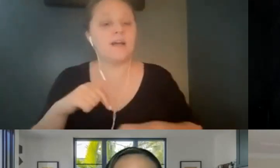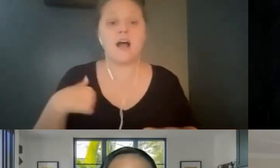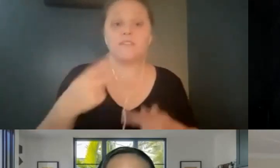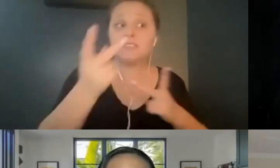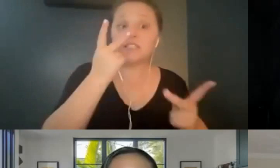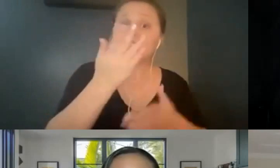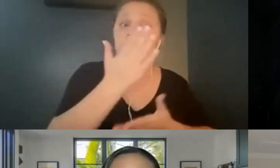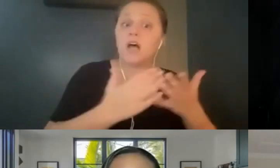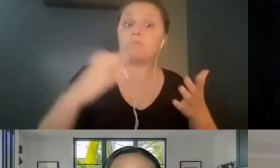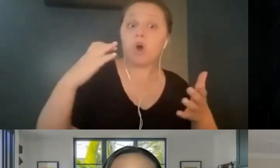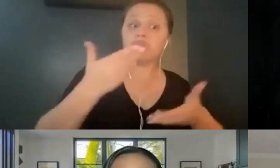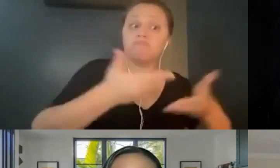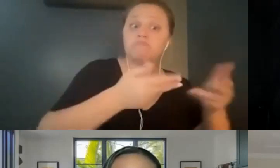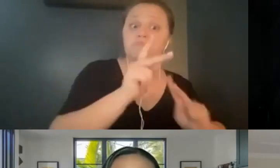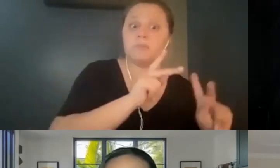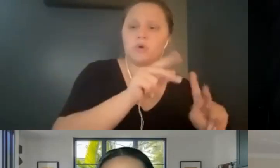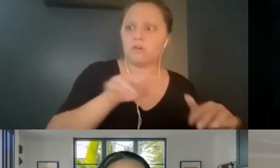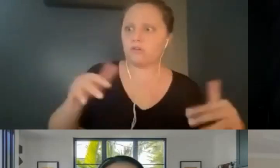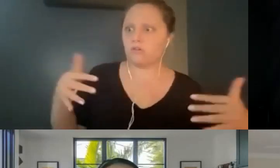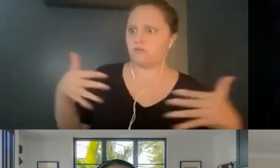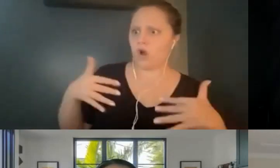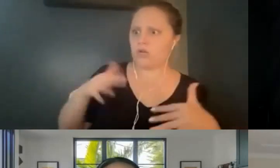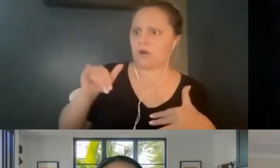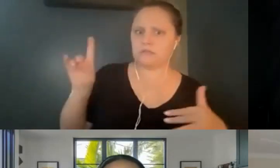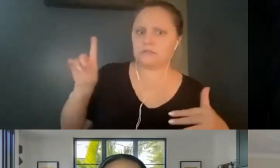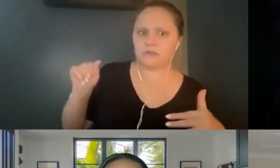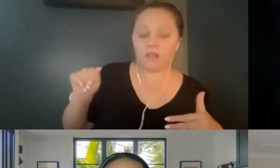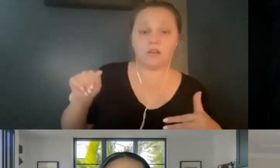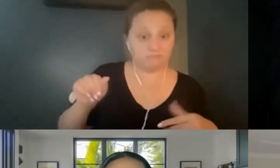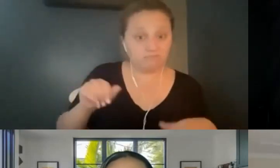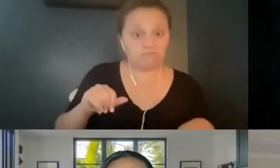basically frightened by my disability and I've seen employers embrace my